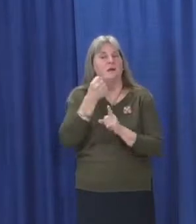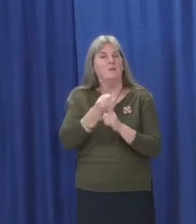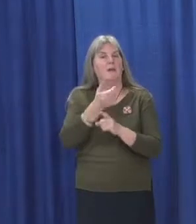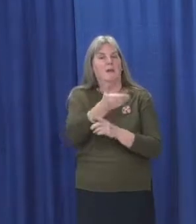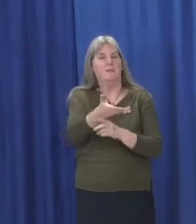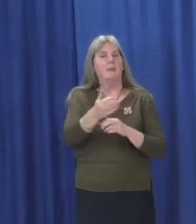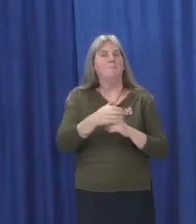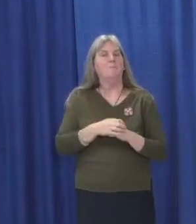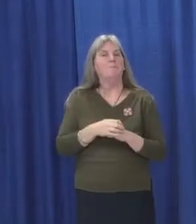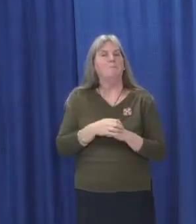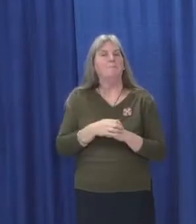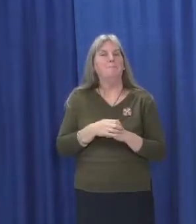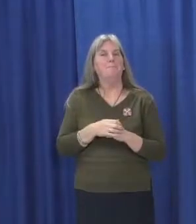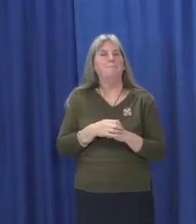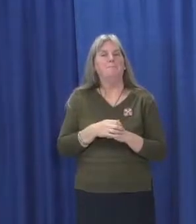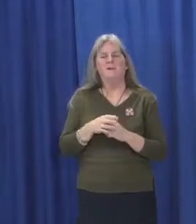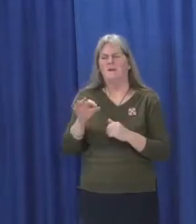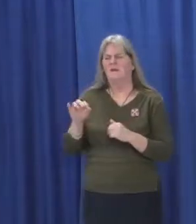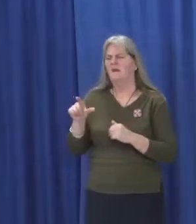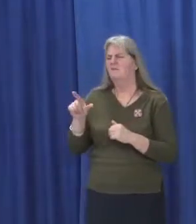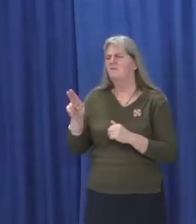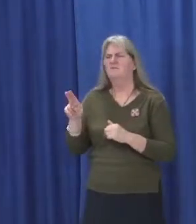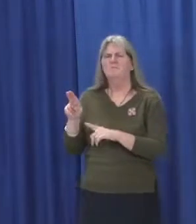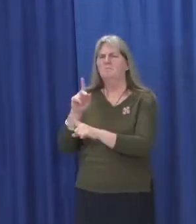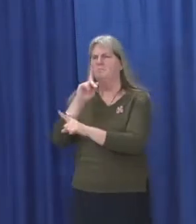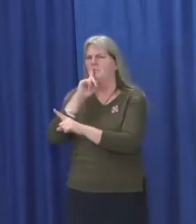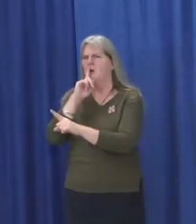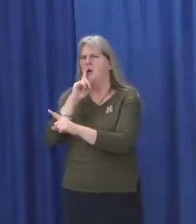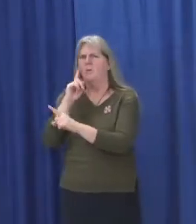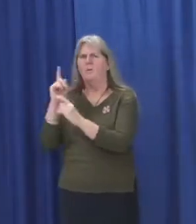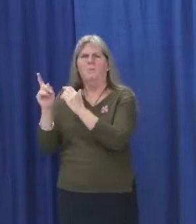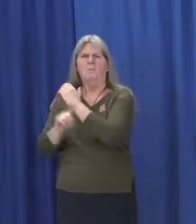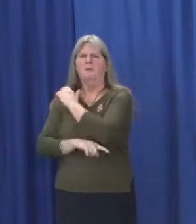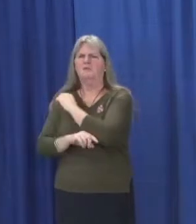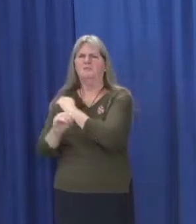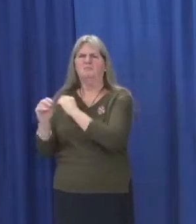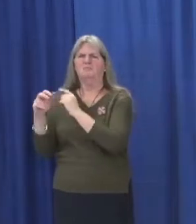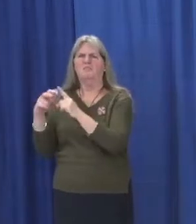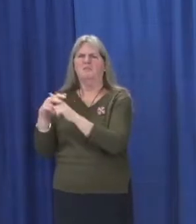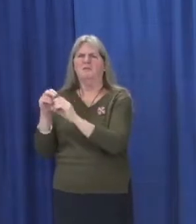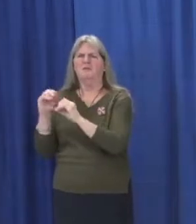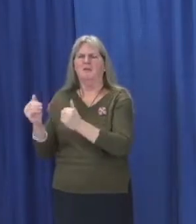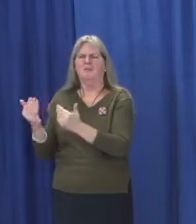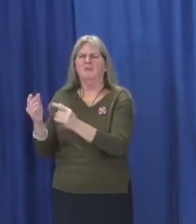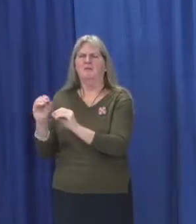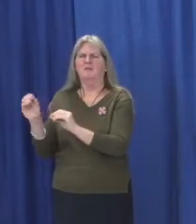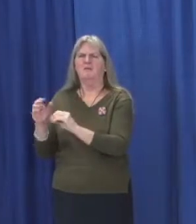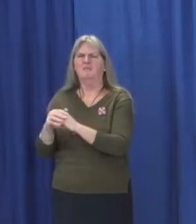vaccinated but not for the influenza vaccine.